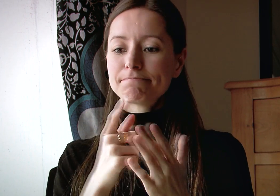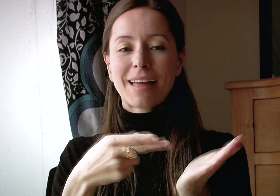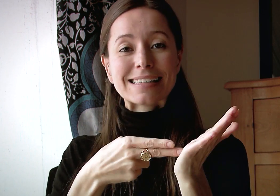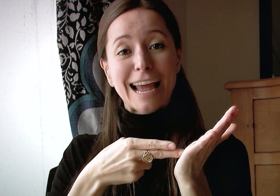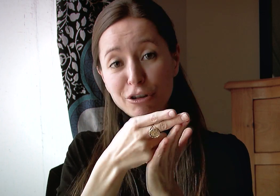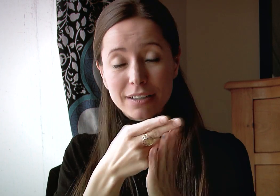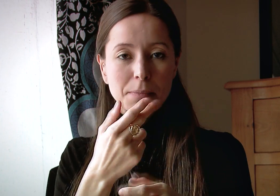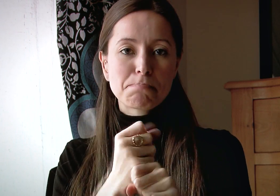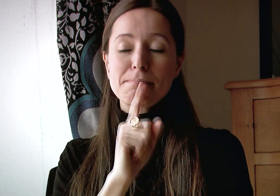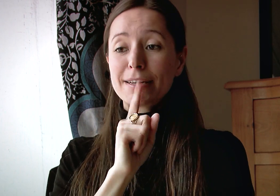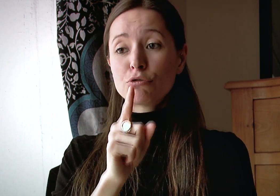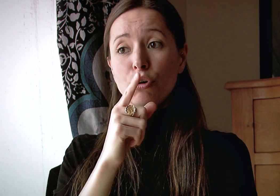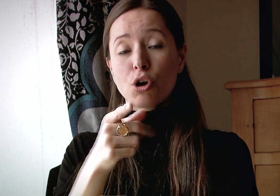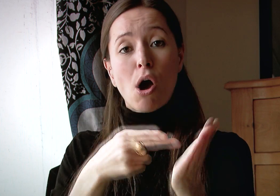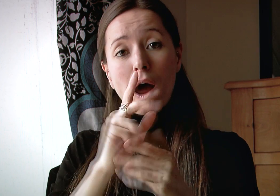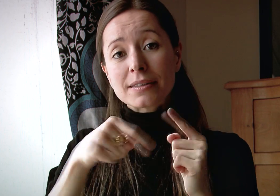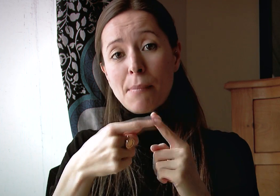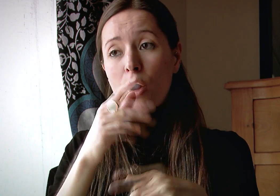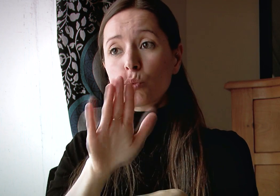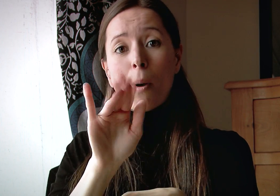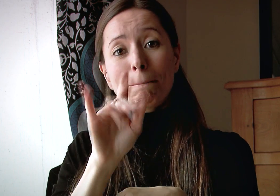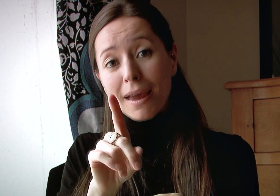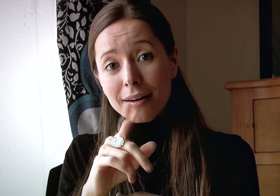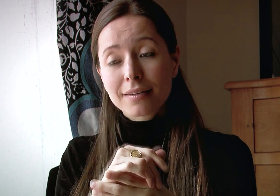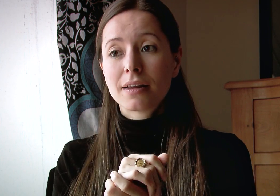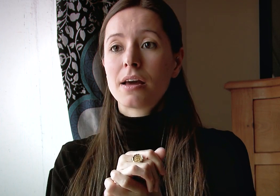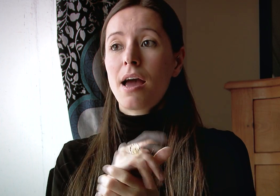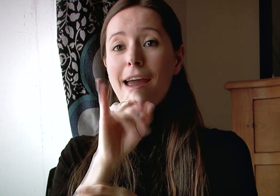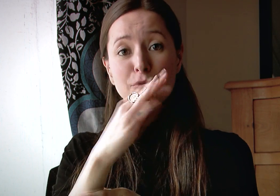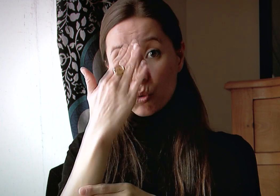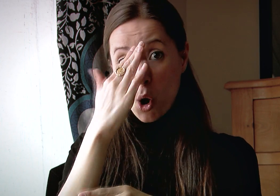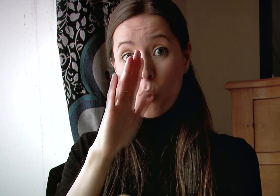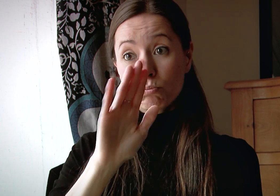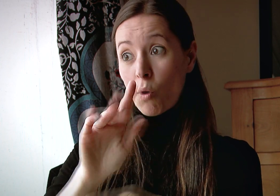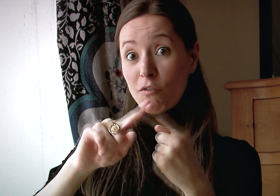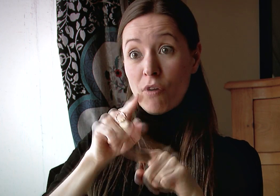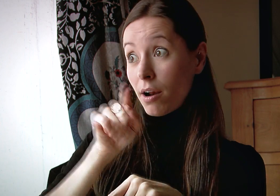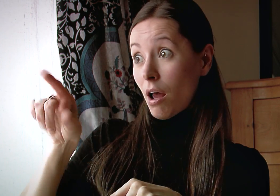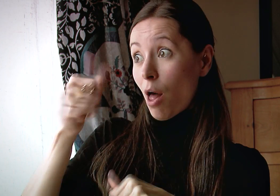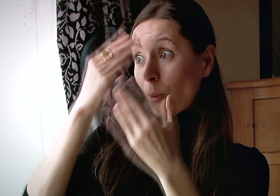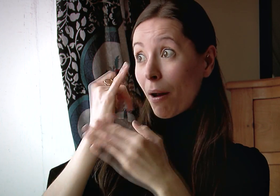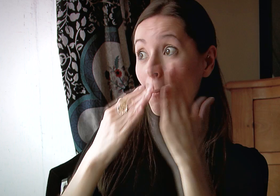Integrity. Be sure to be honest about your bid. If you know that your friends or other makeup artists that want the job